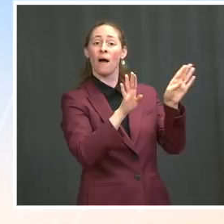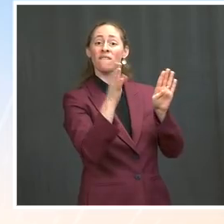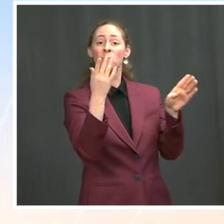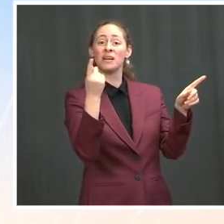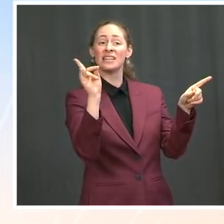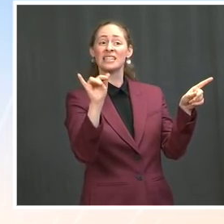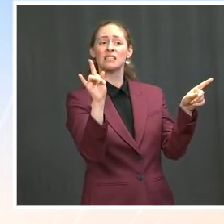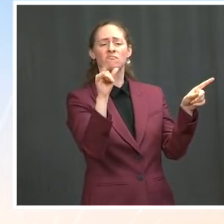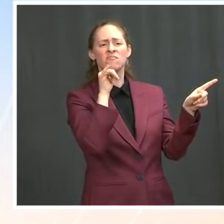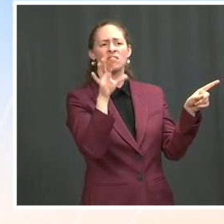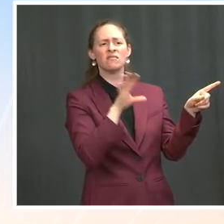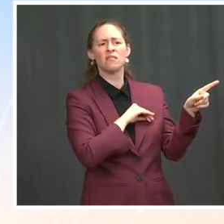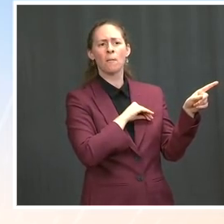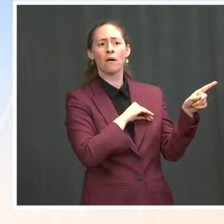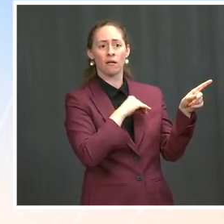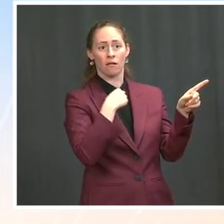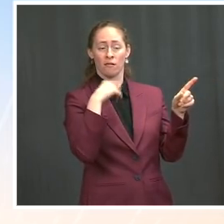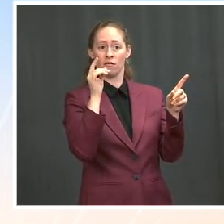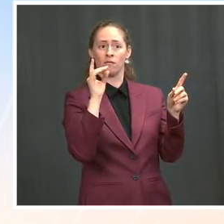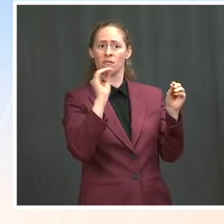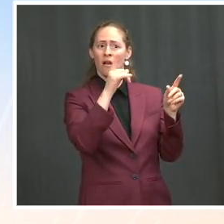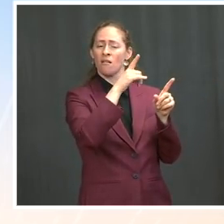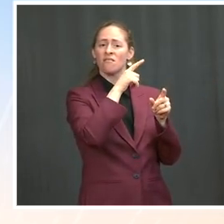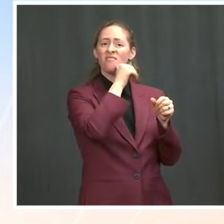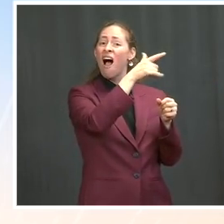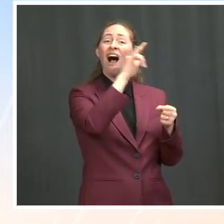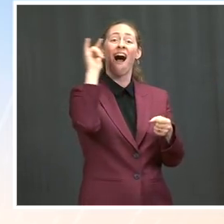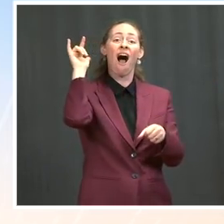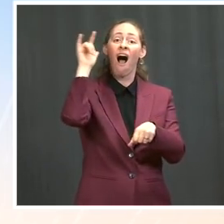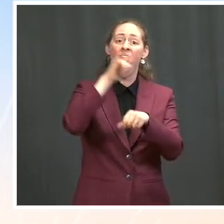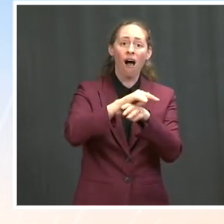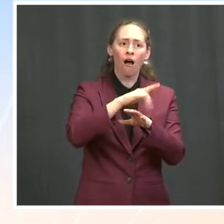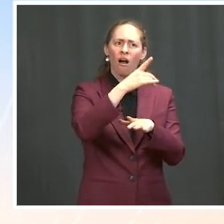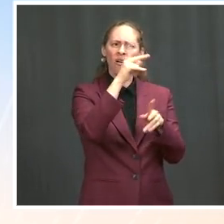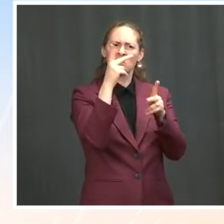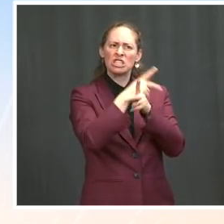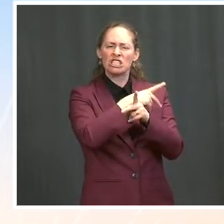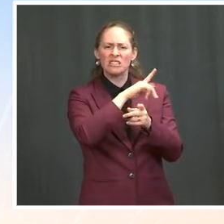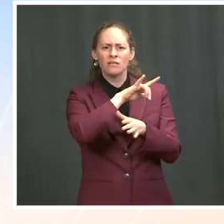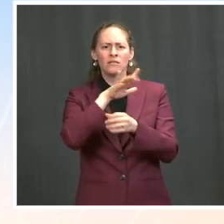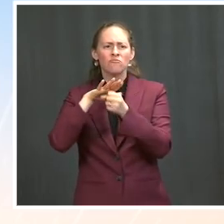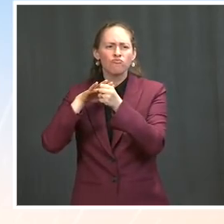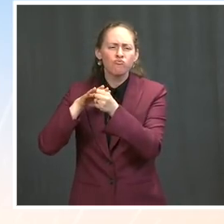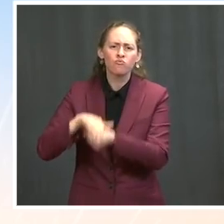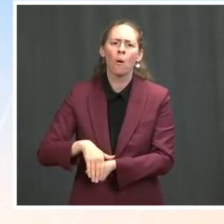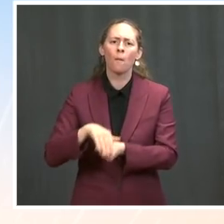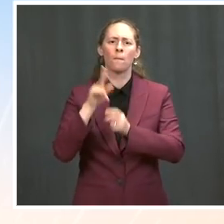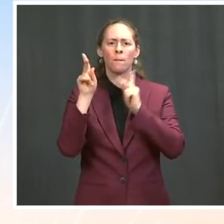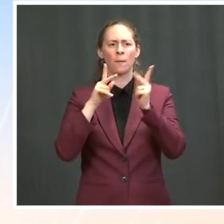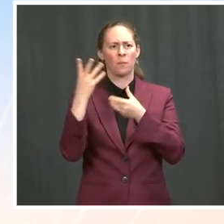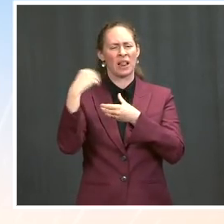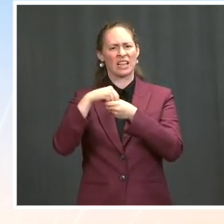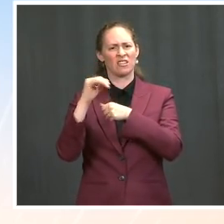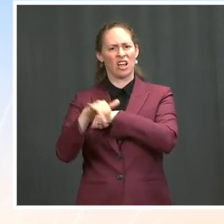but oppression -- oppression of democracy within the country. And that's something, again, we did in coordination with our partners,